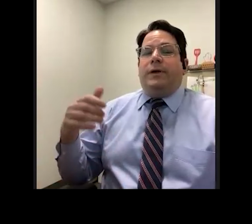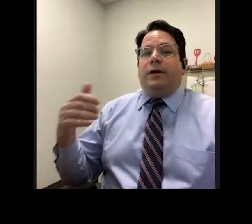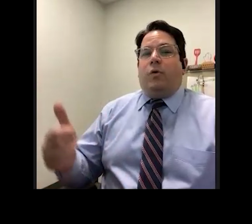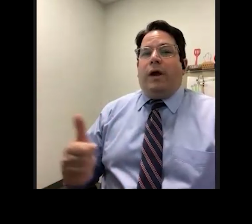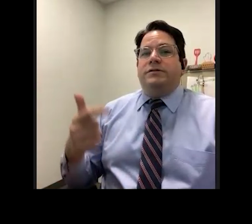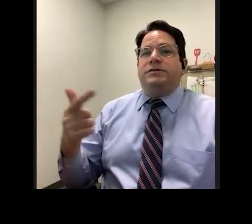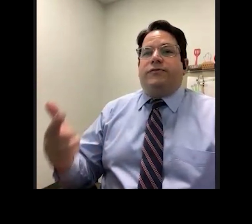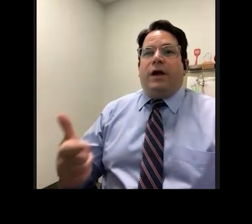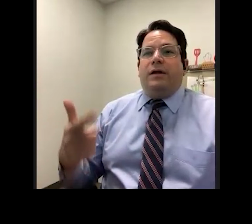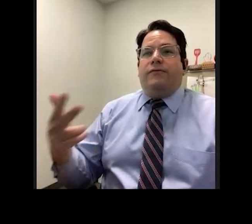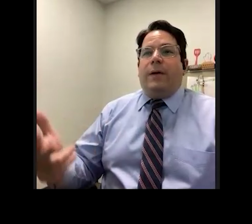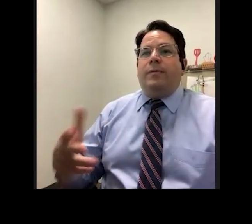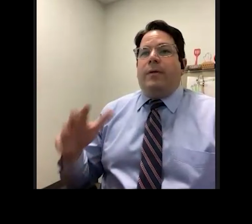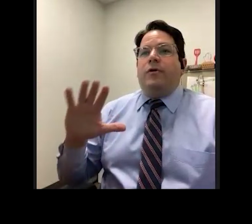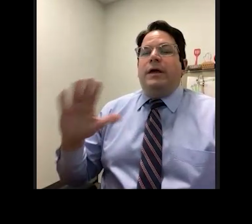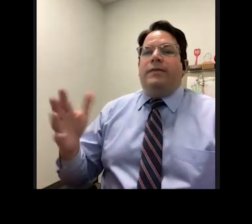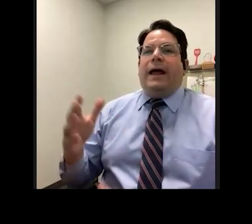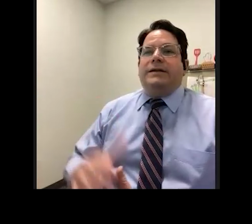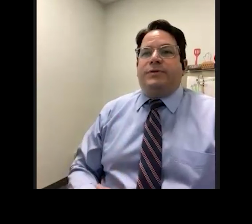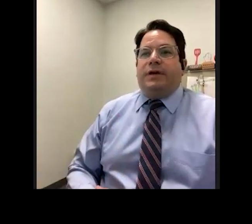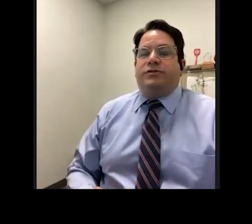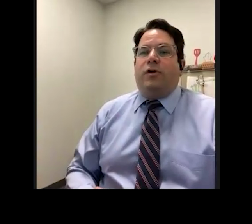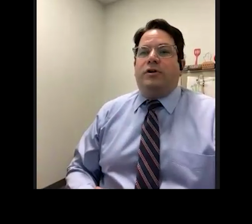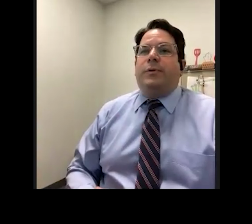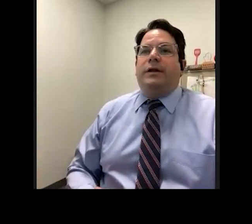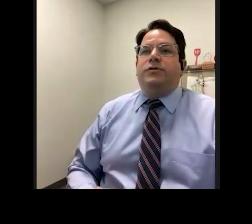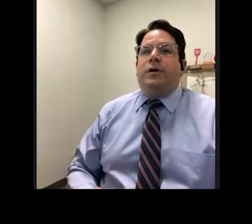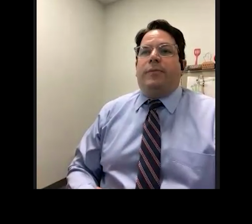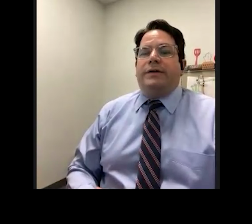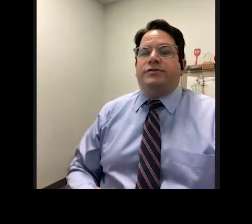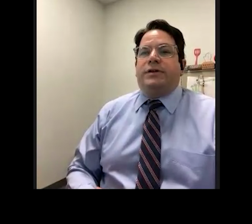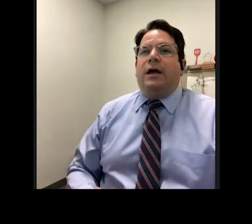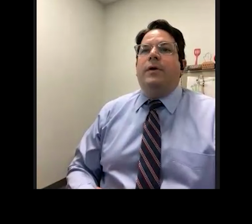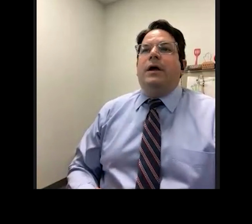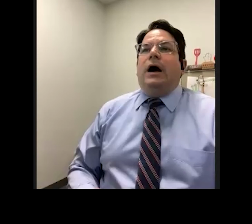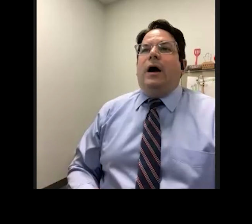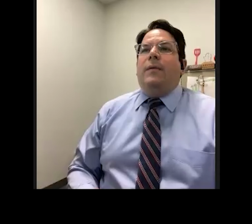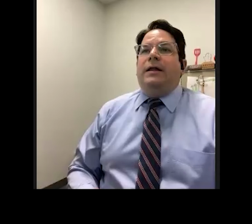whether it be an acquaintance, a friend, a family member, that has potentially lost money to an imposter scam.